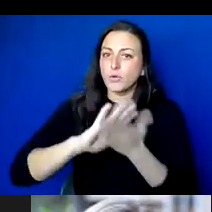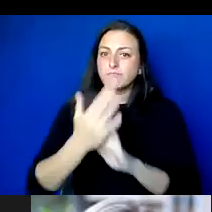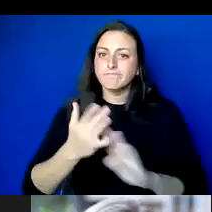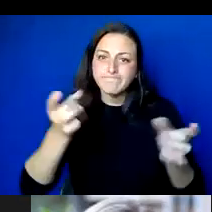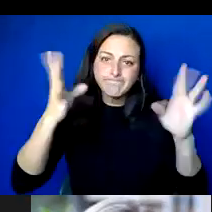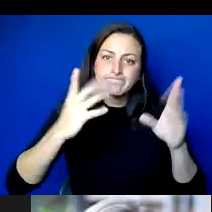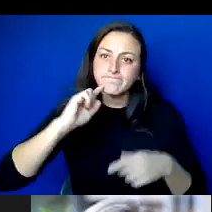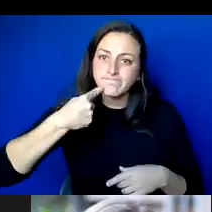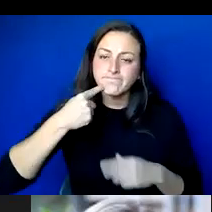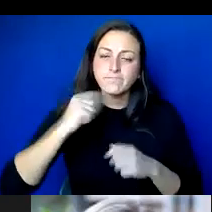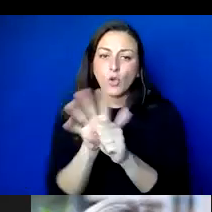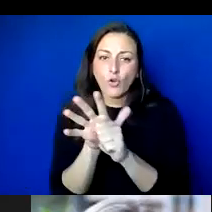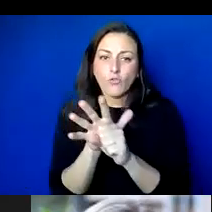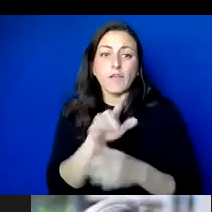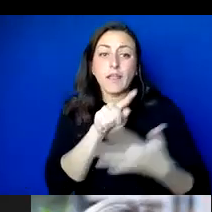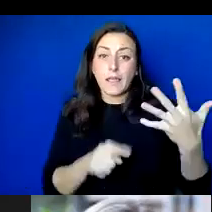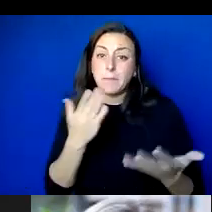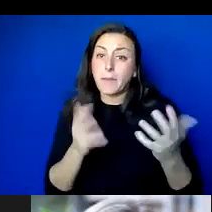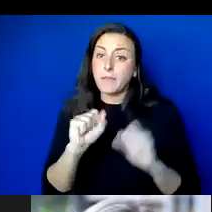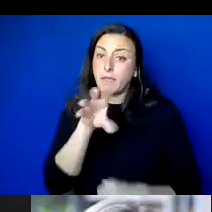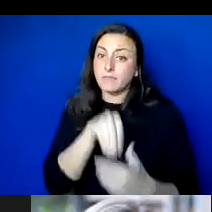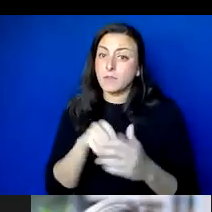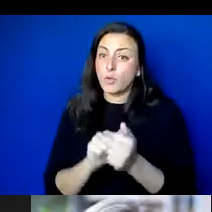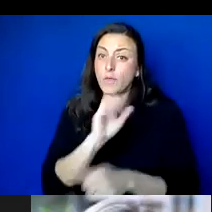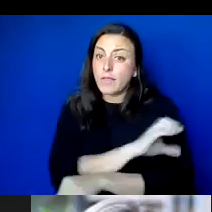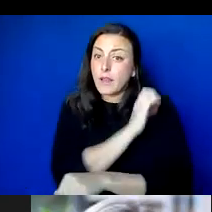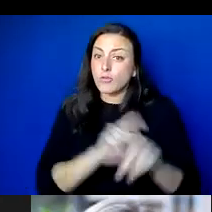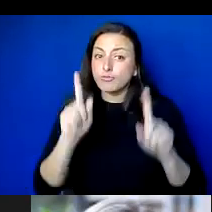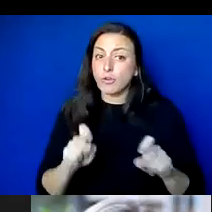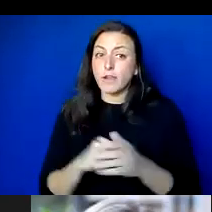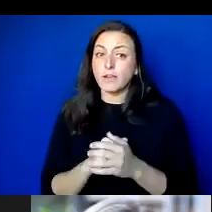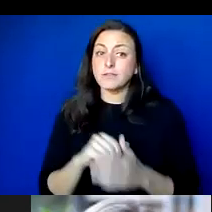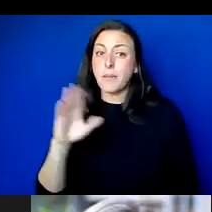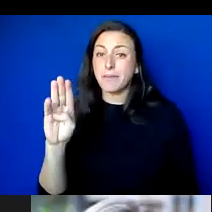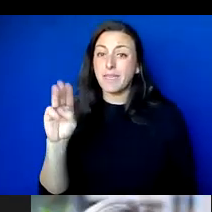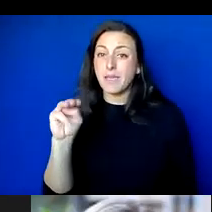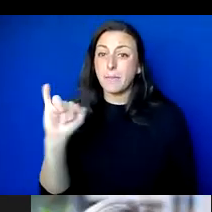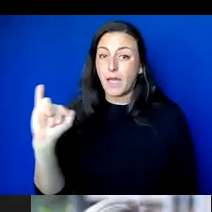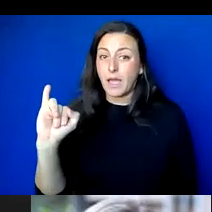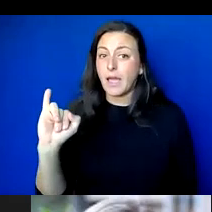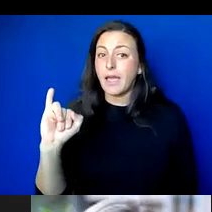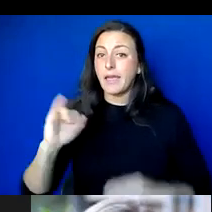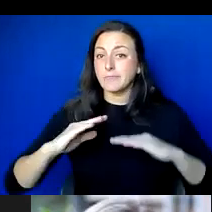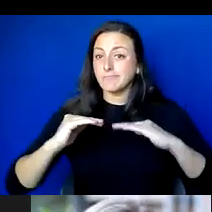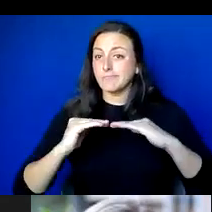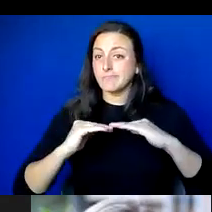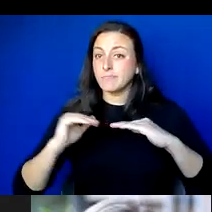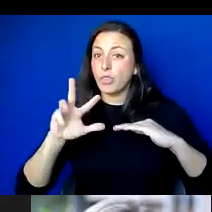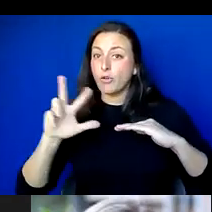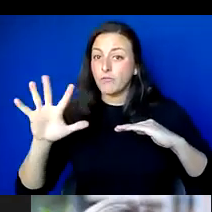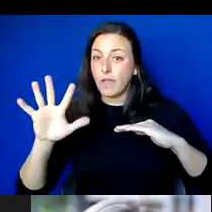participating in the clinical trials: a body mass index (BMI) of 35 or more, chronic kidney disease,